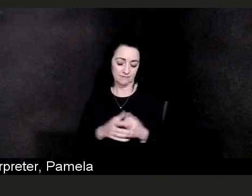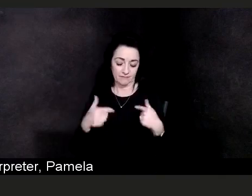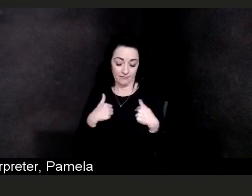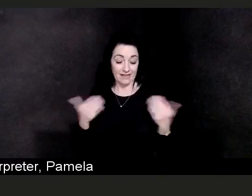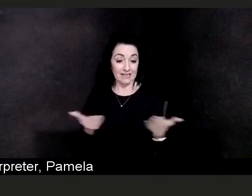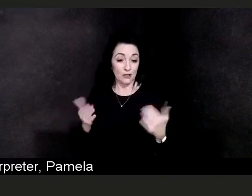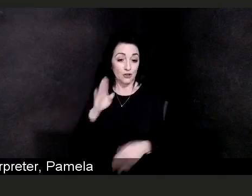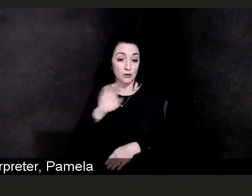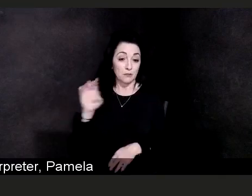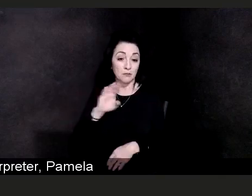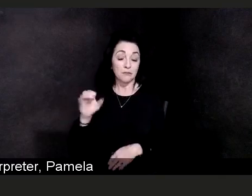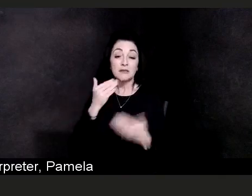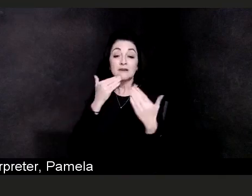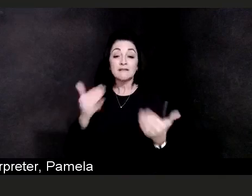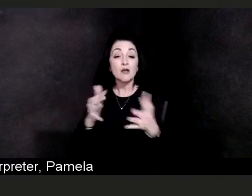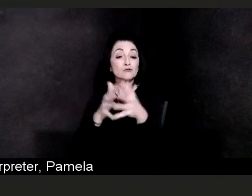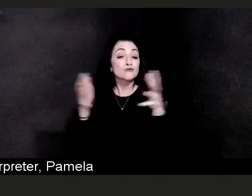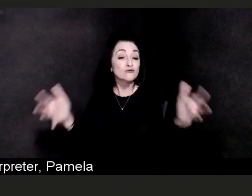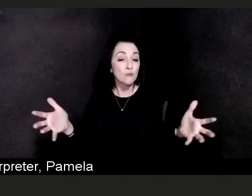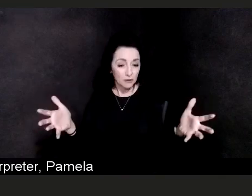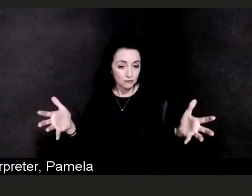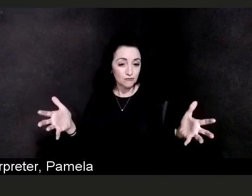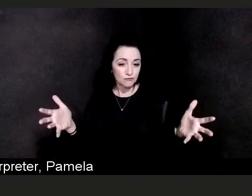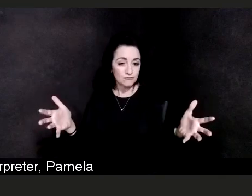thank you so much and continue to follow us,